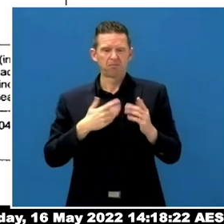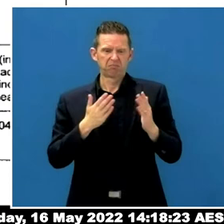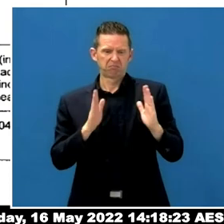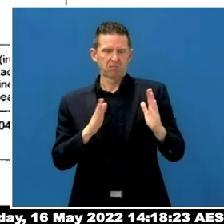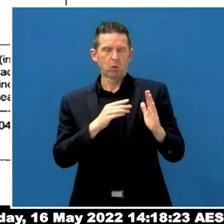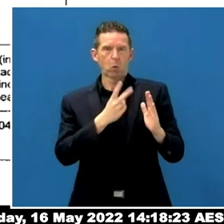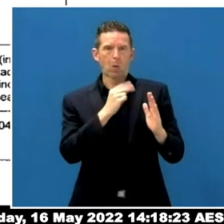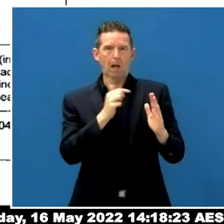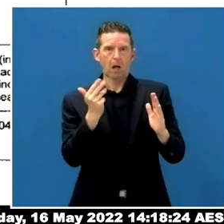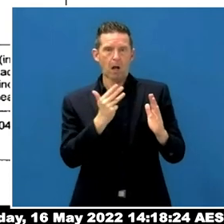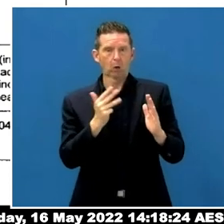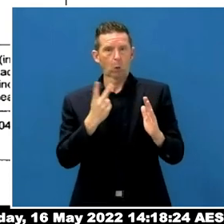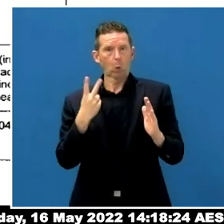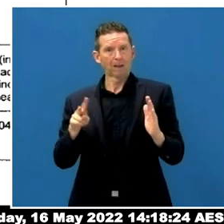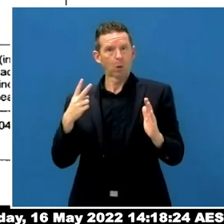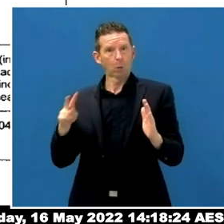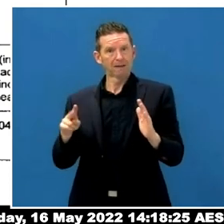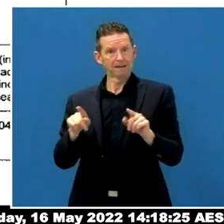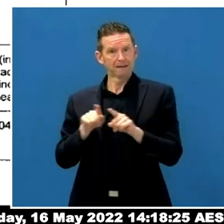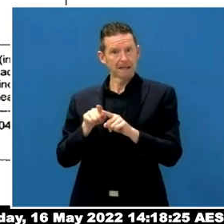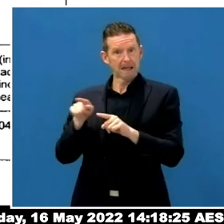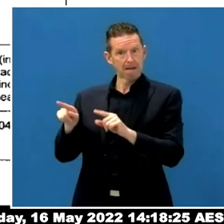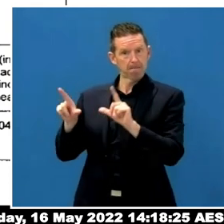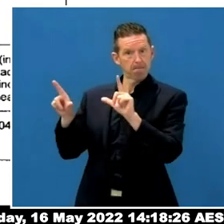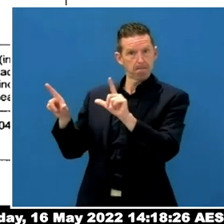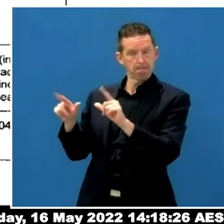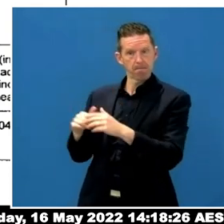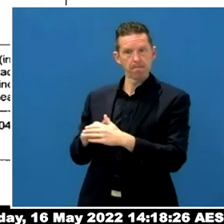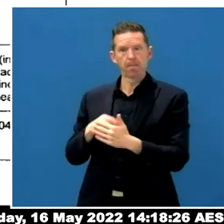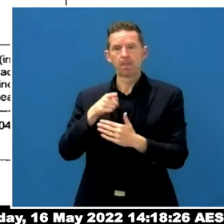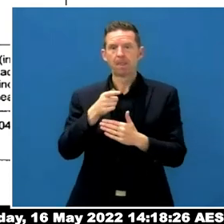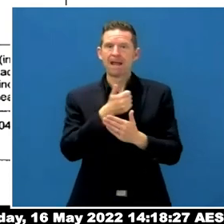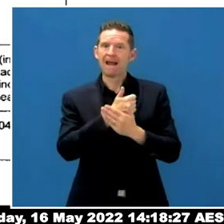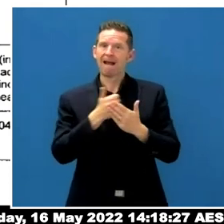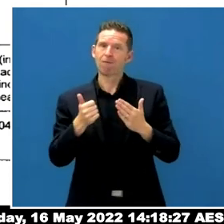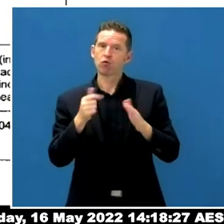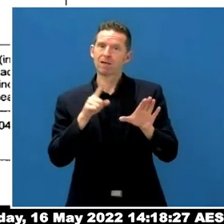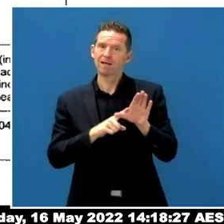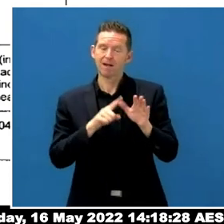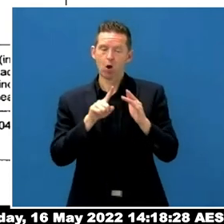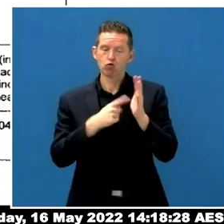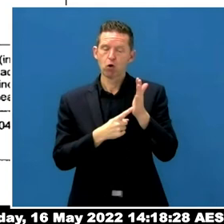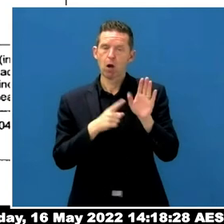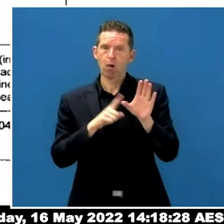They shut down for a week in July every year, and they shut down for two weeks